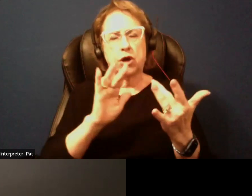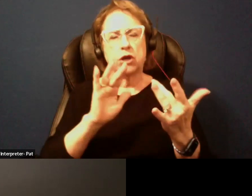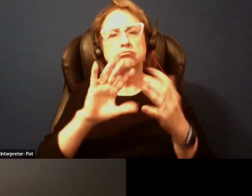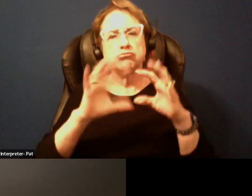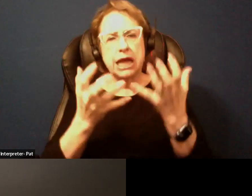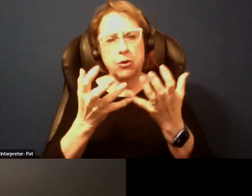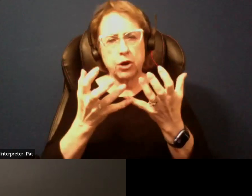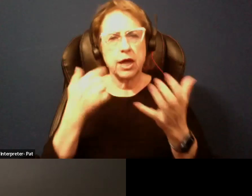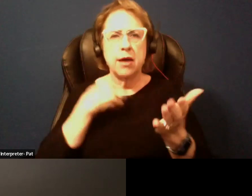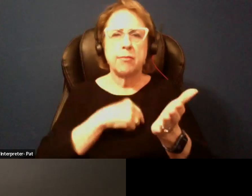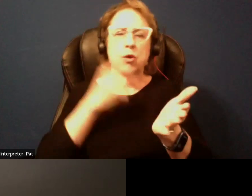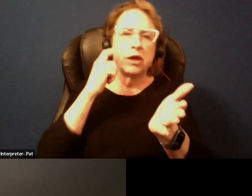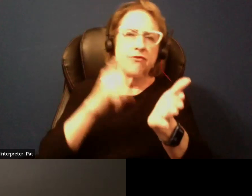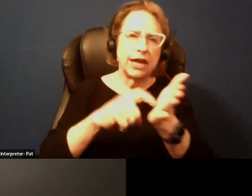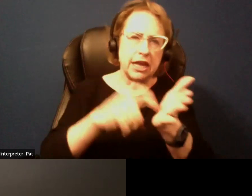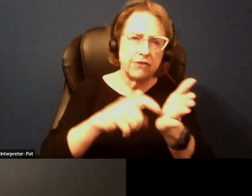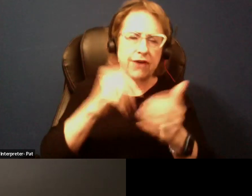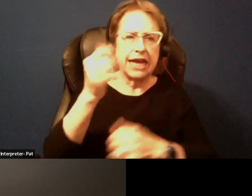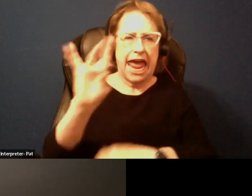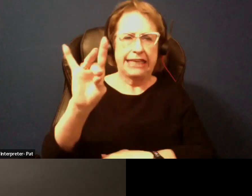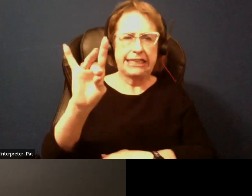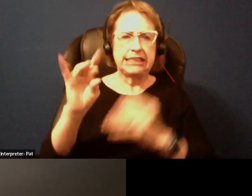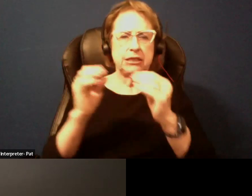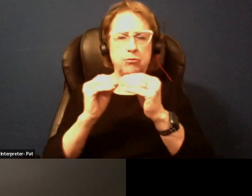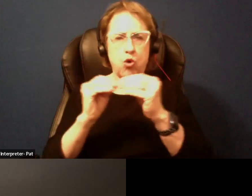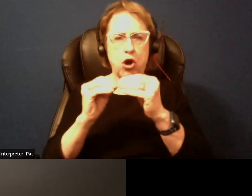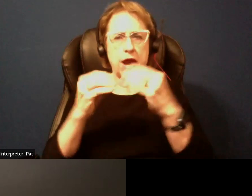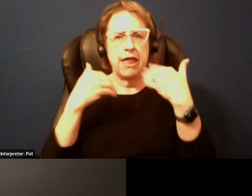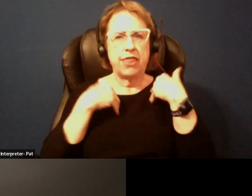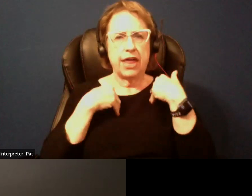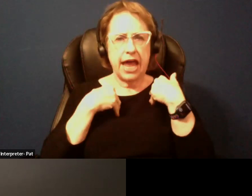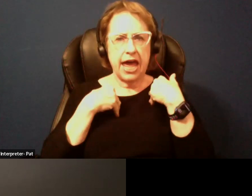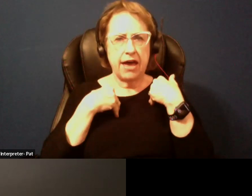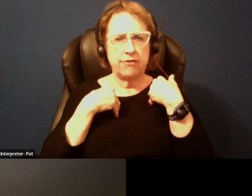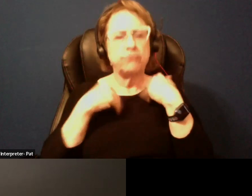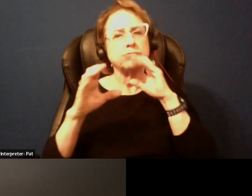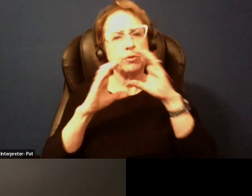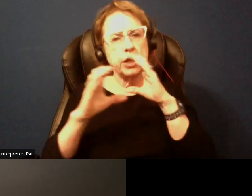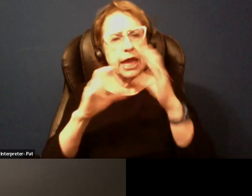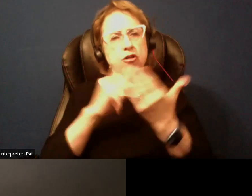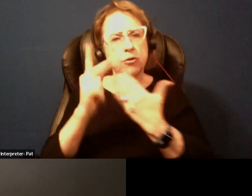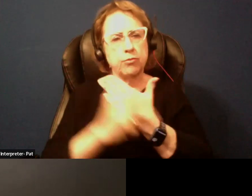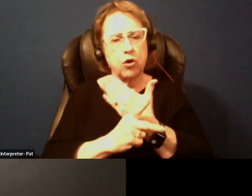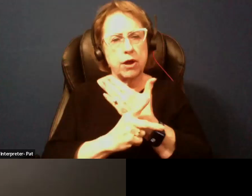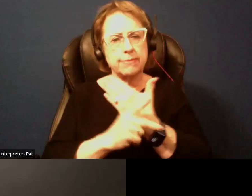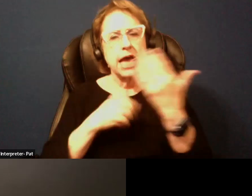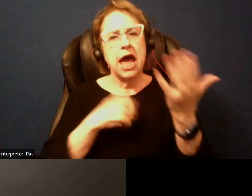identified about 18 more that have communication programs. And I wanna share with you something